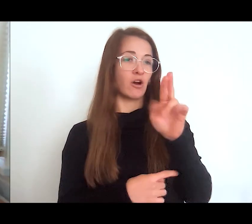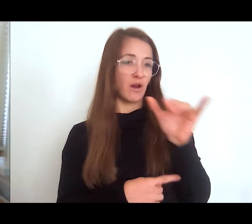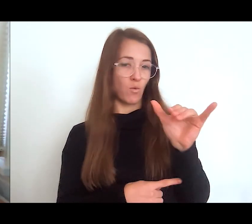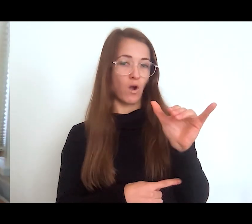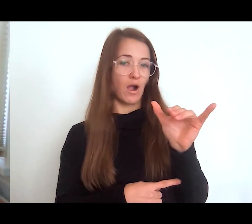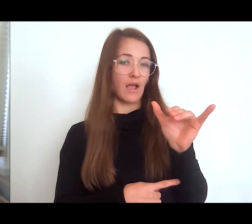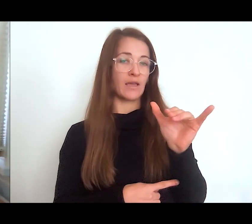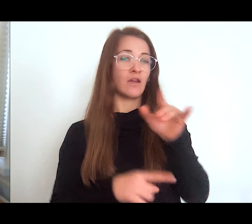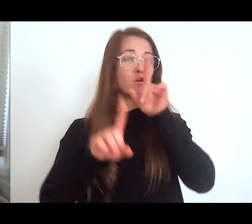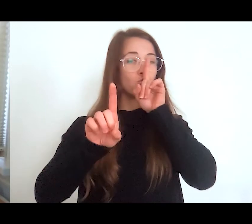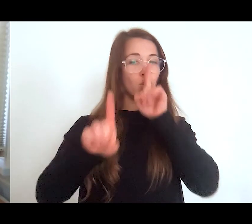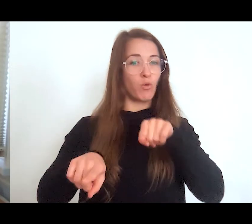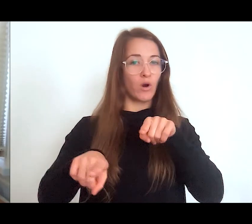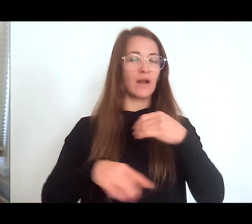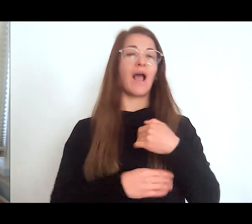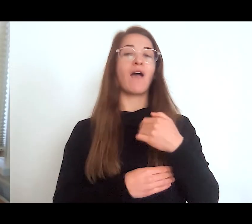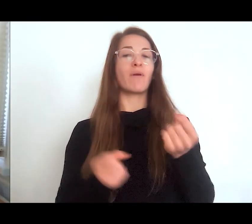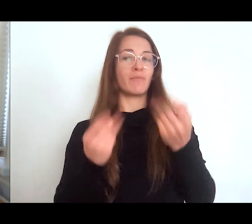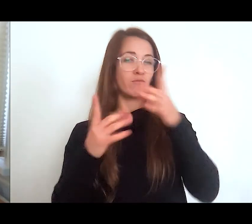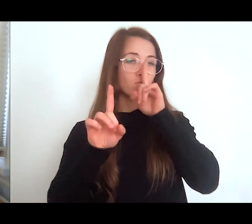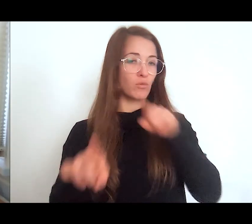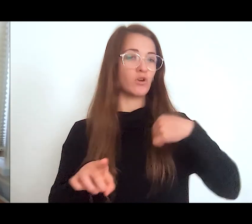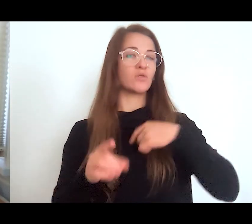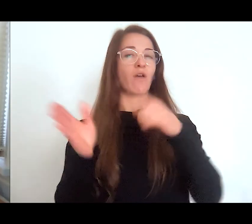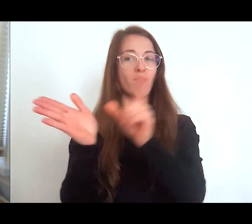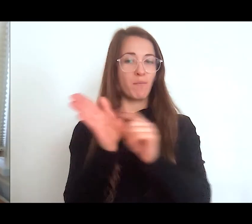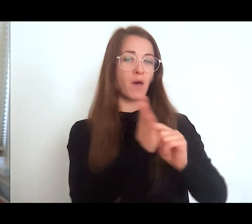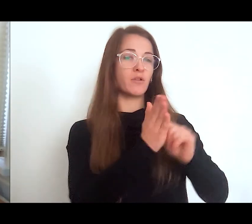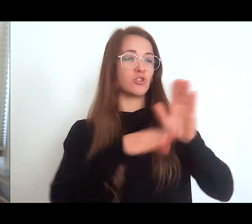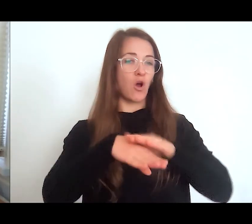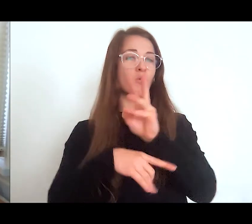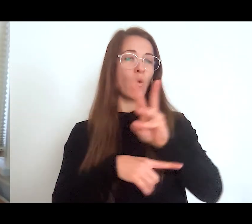THE NEXT QUESTION IS ABOUT DRNY'S REPORTS. SO WE HAVE SEVERAL REPORTS THAT